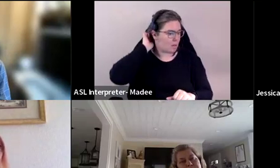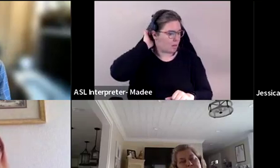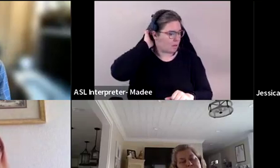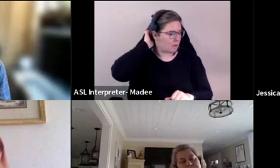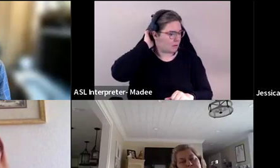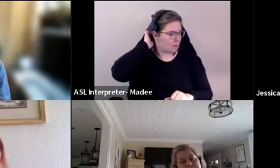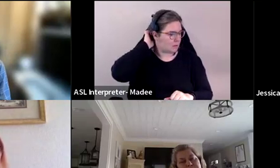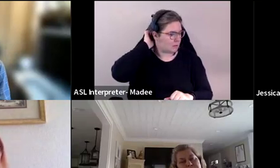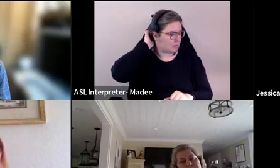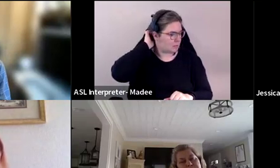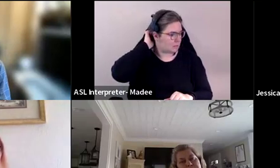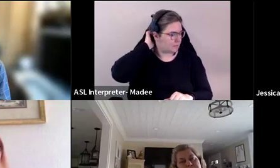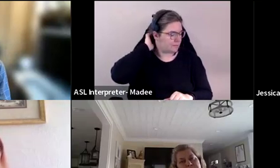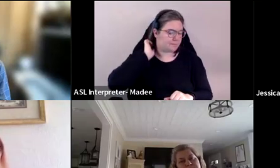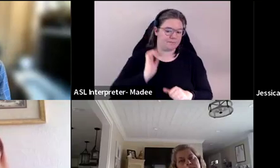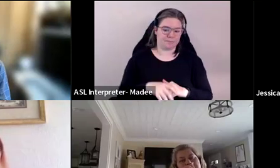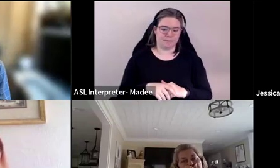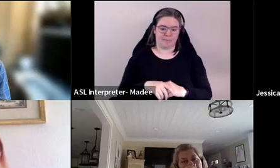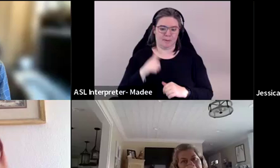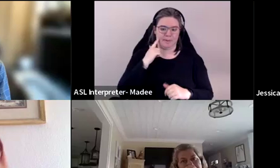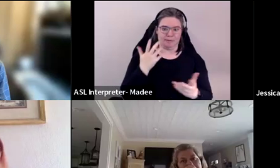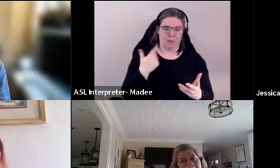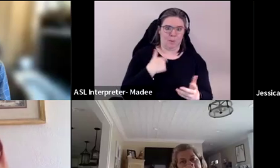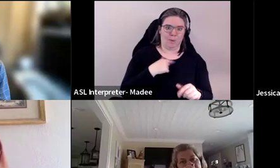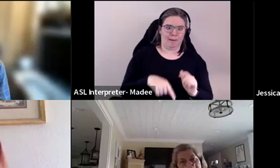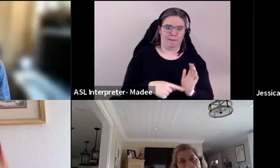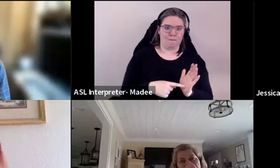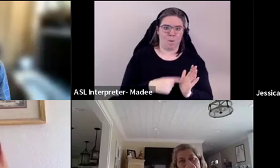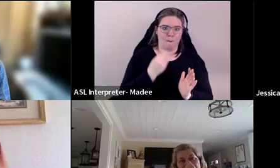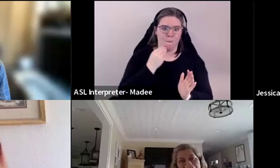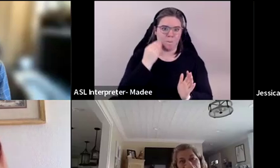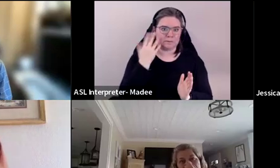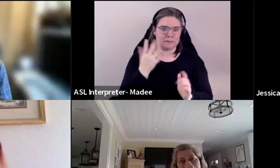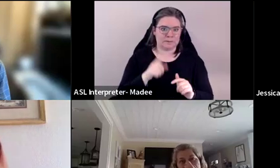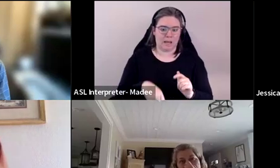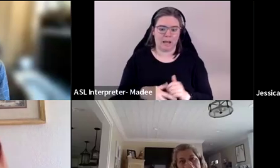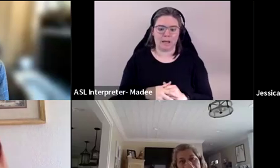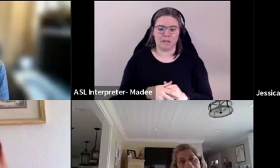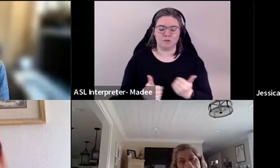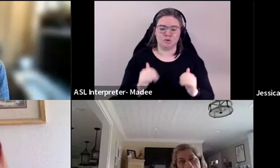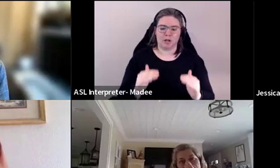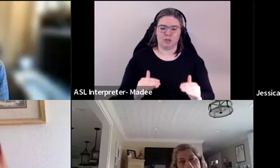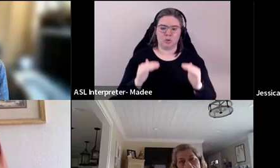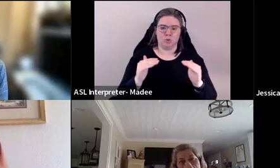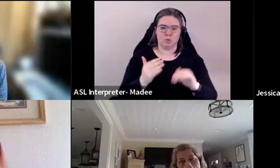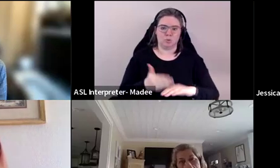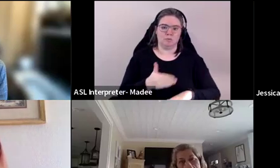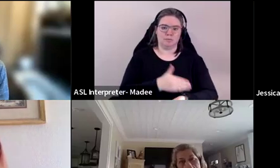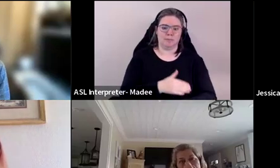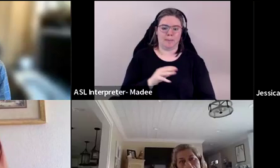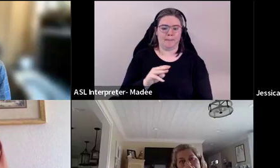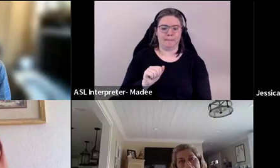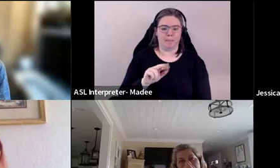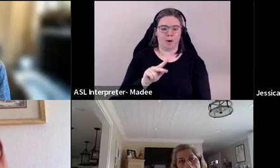Joan LaBelle: in Colorado, because we can't afford homes, and so it increases the market as well, and does well, for everybody who needs that.